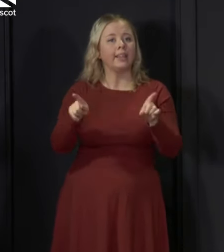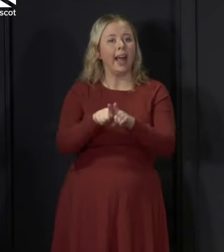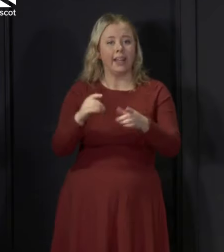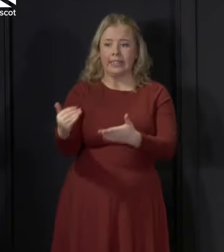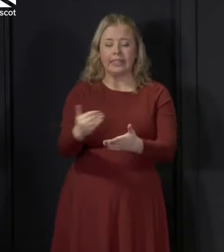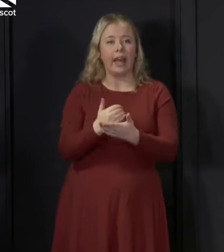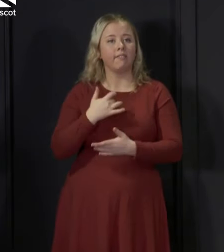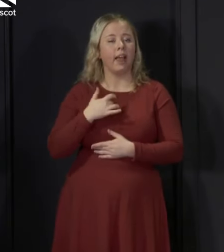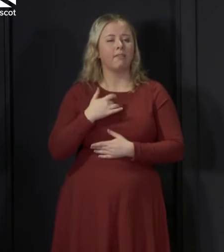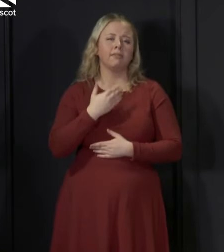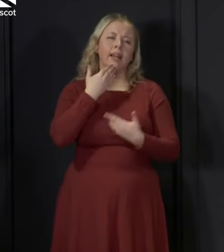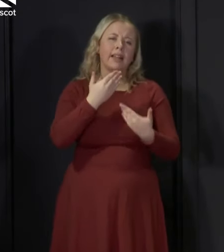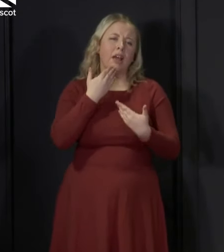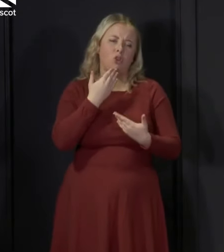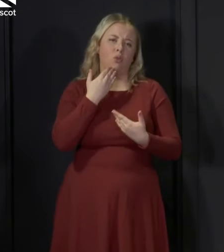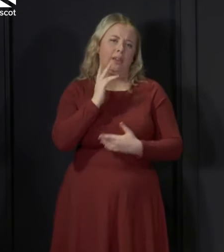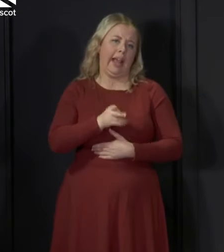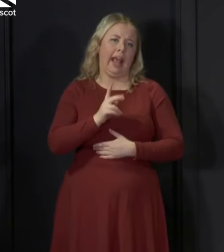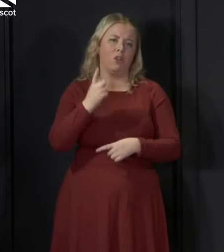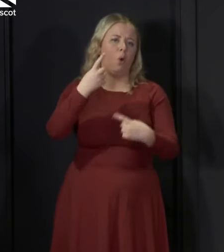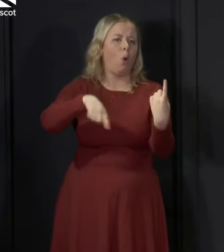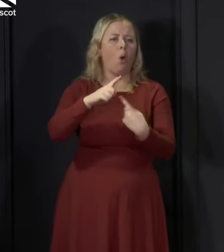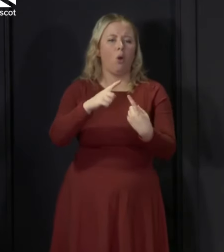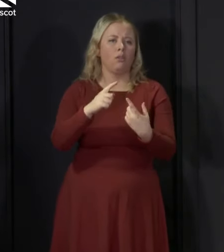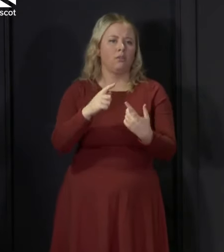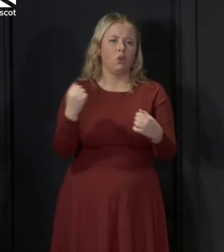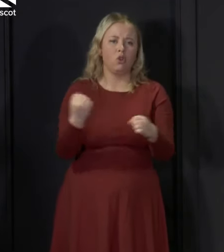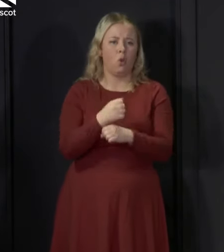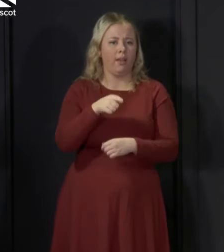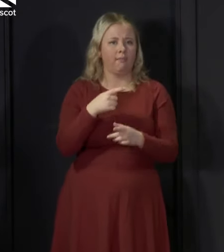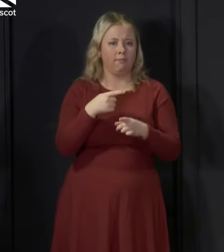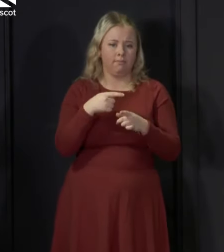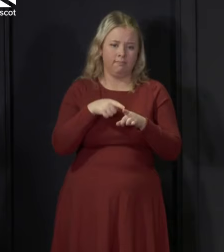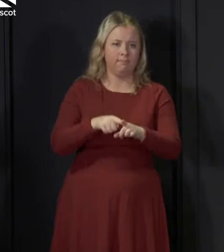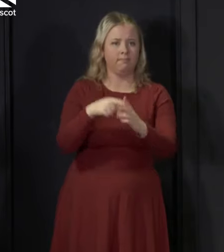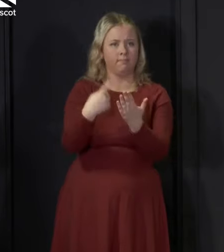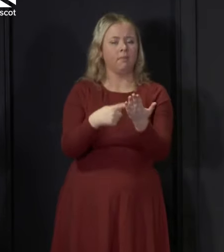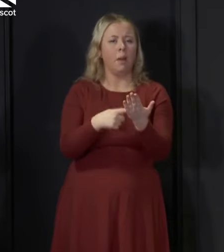So thank you once again to all of you who are doing that. And please, please keep doing